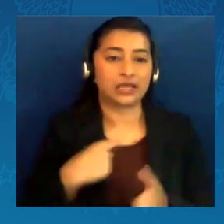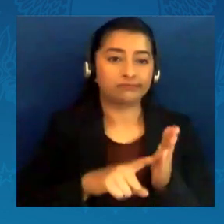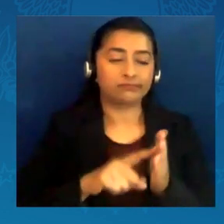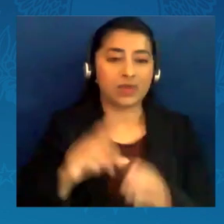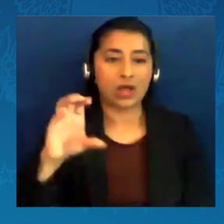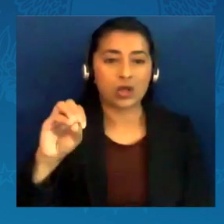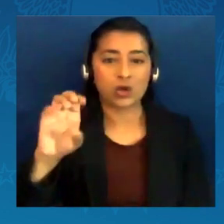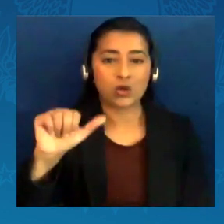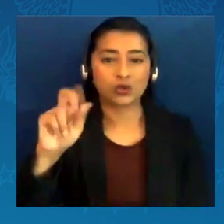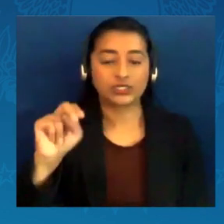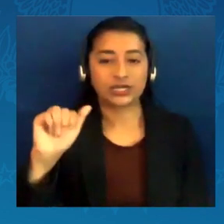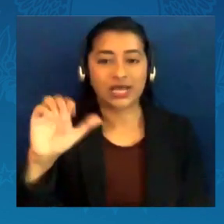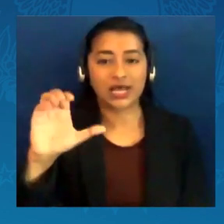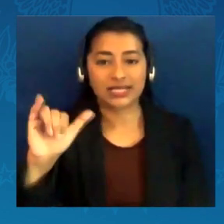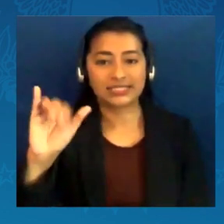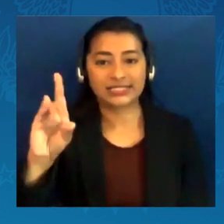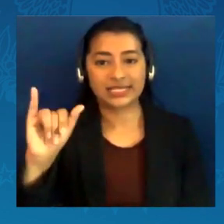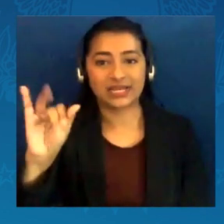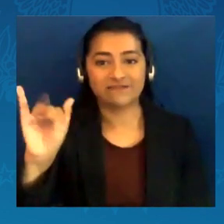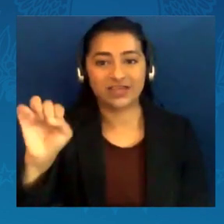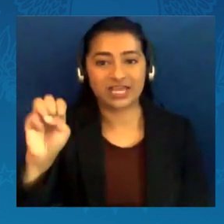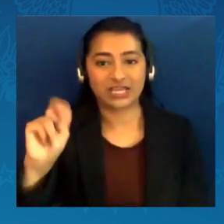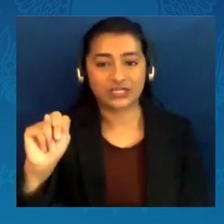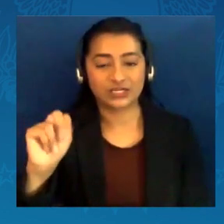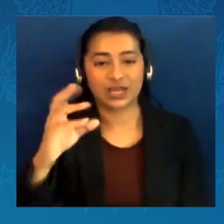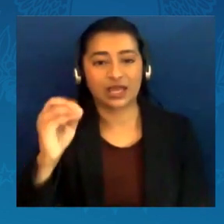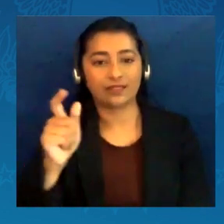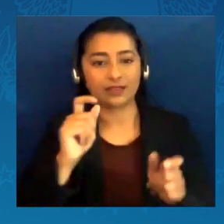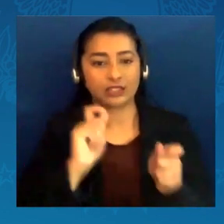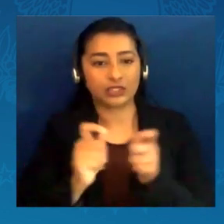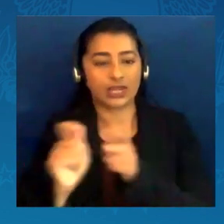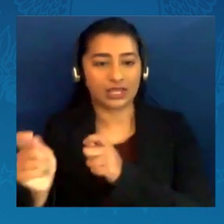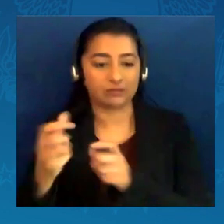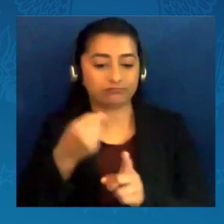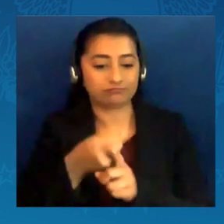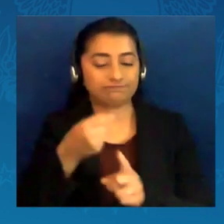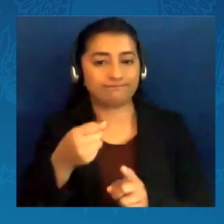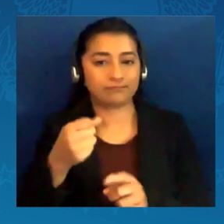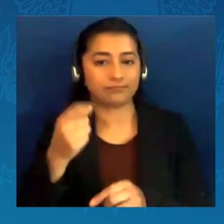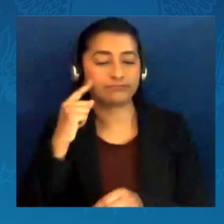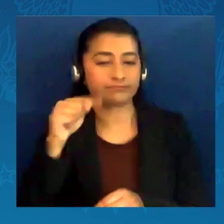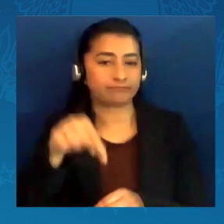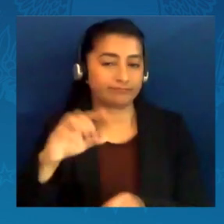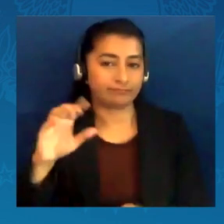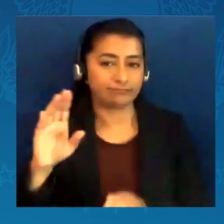climate change, effects on fish, sensory biology. The Vice President: Oh, that's fabulous. And the whole issue.